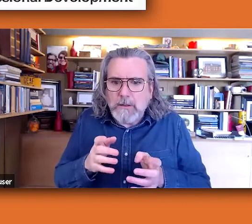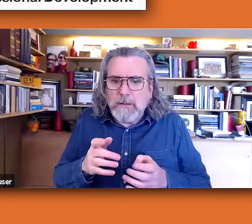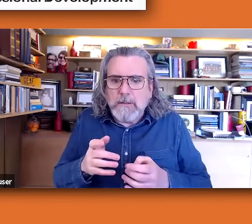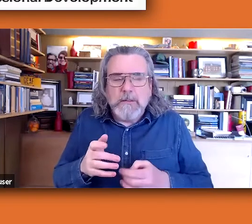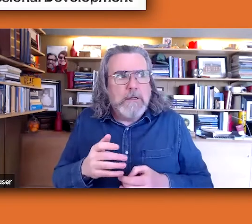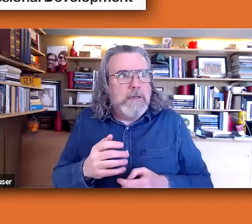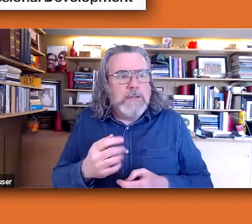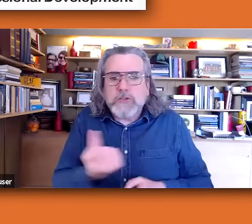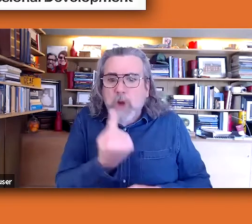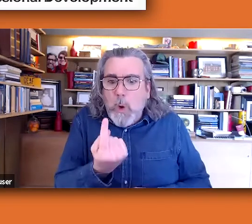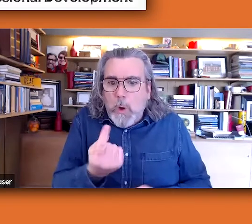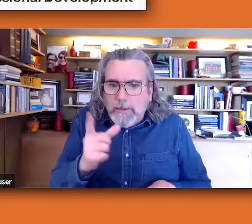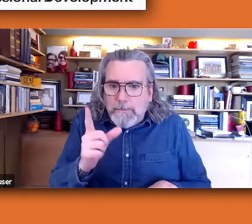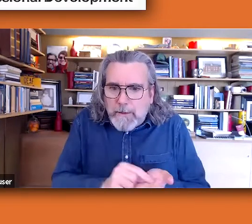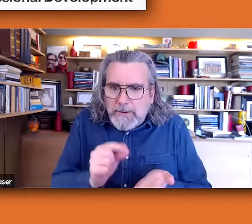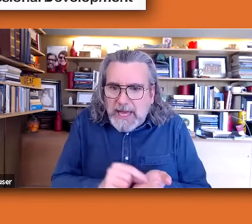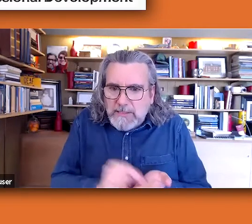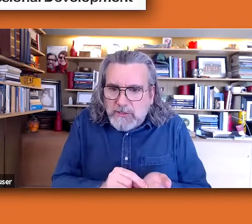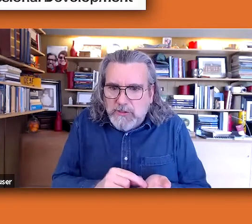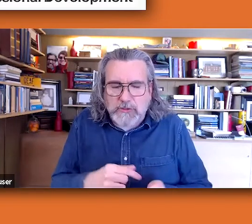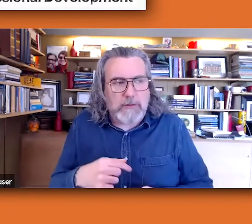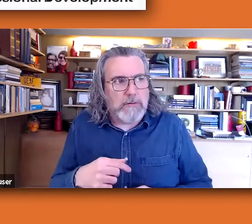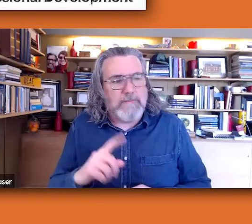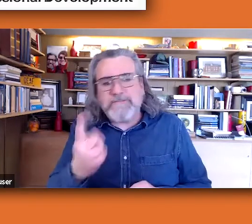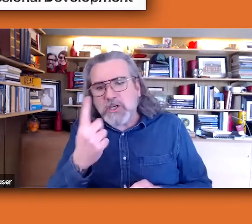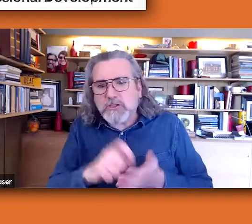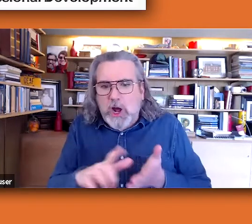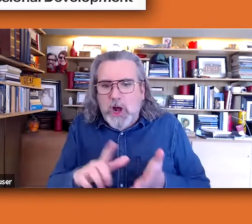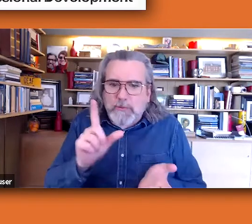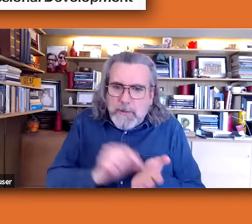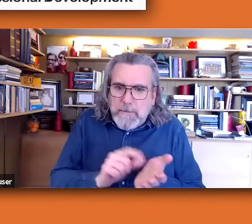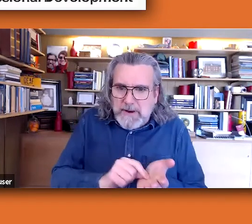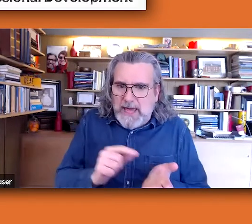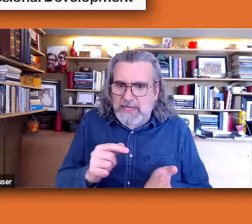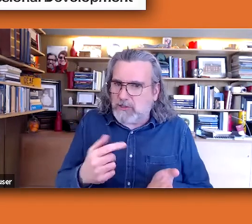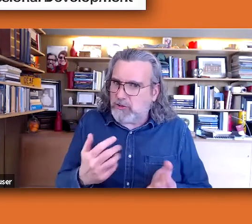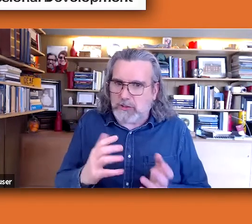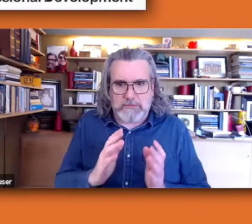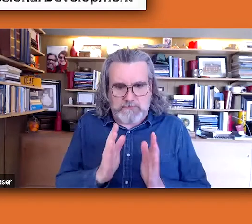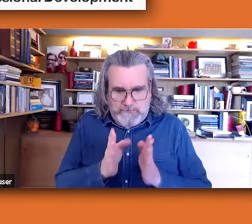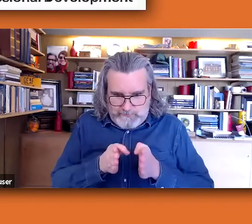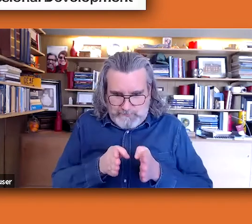in one field, to continue publishing and to--